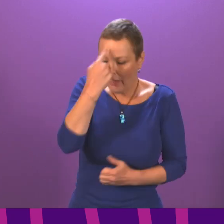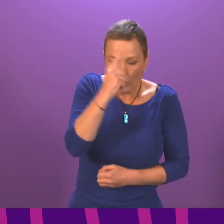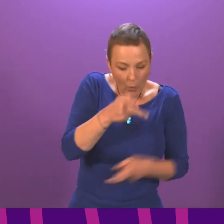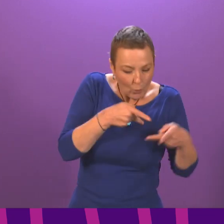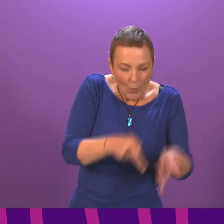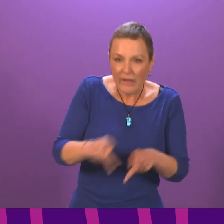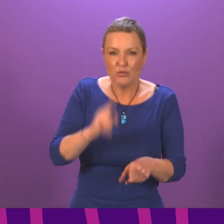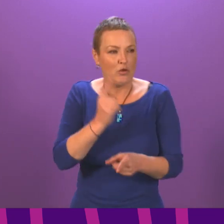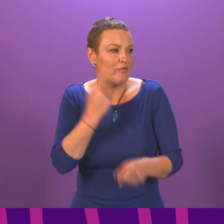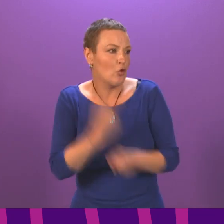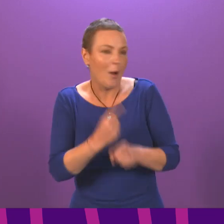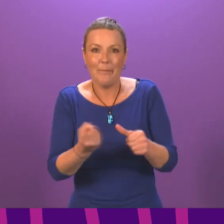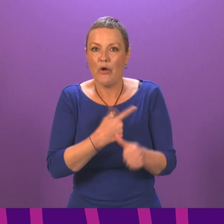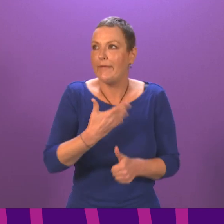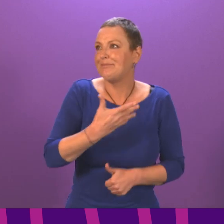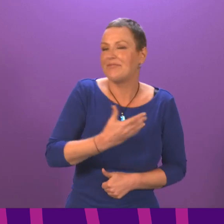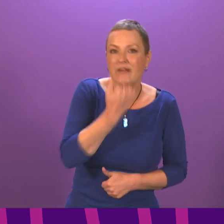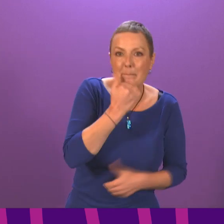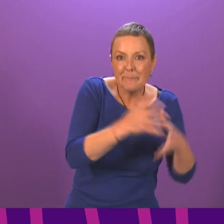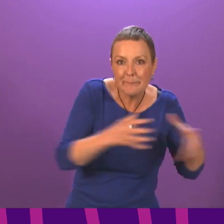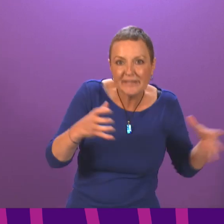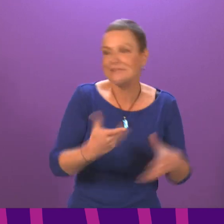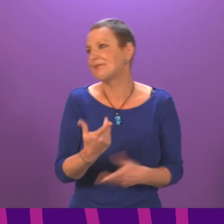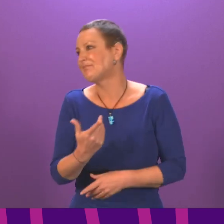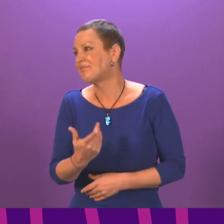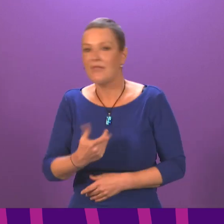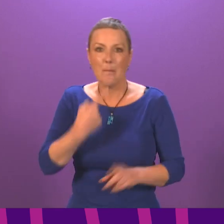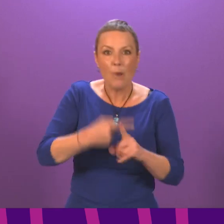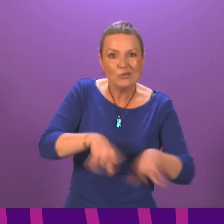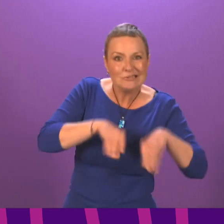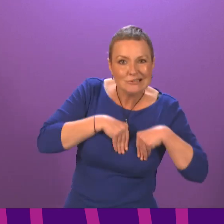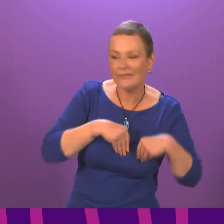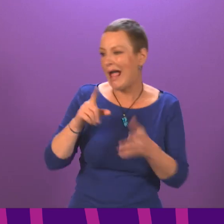are about case numbers, test positivity and pressure on hospital and intensive care unit